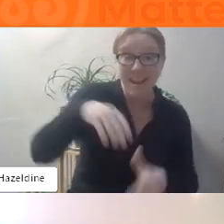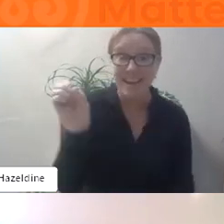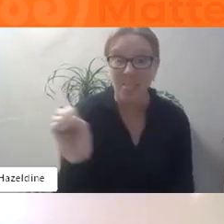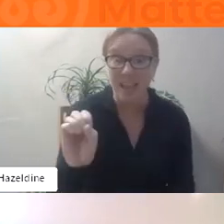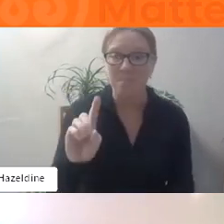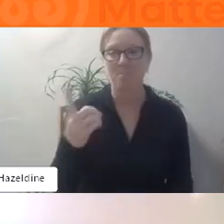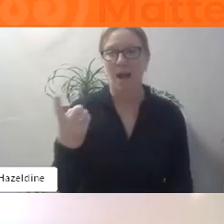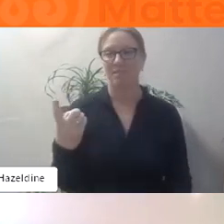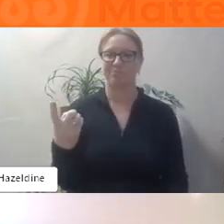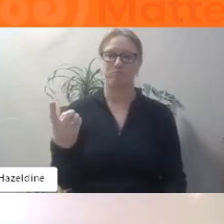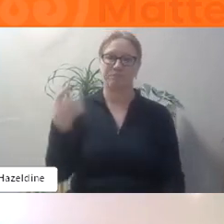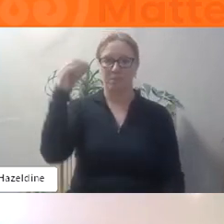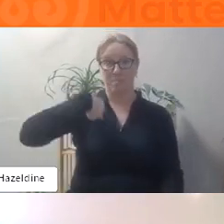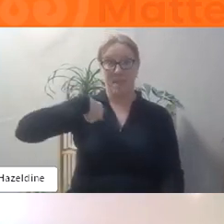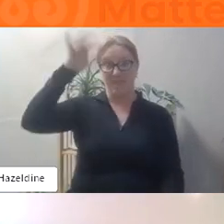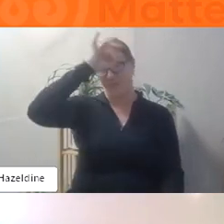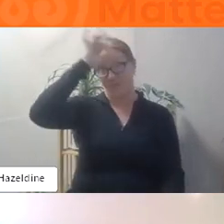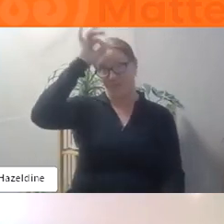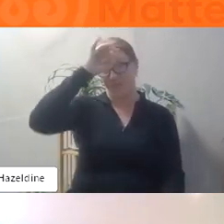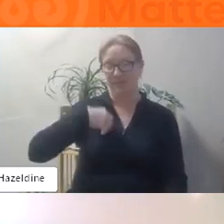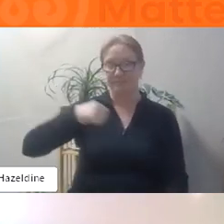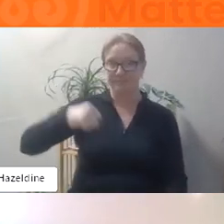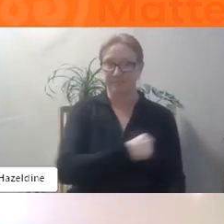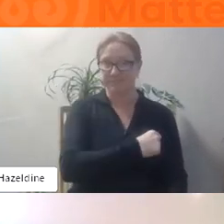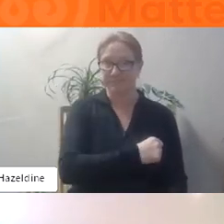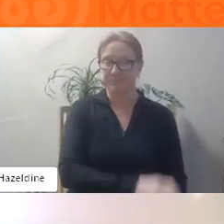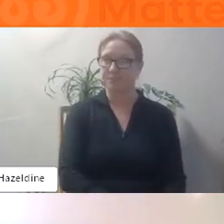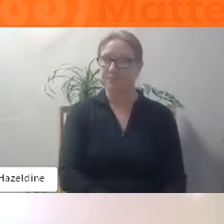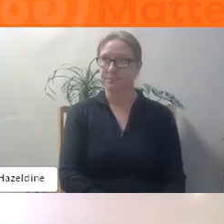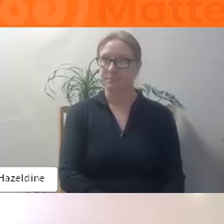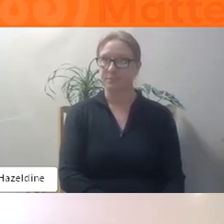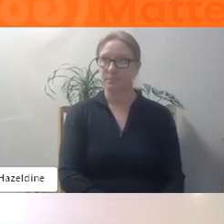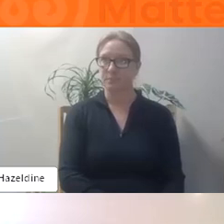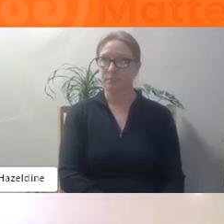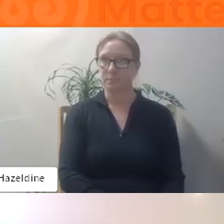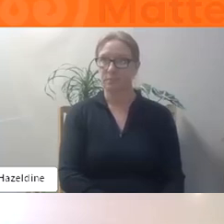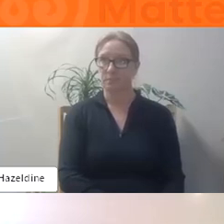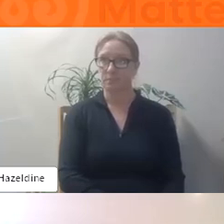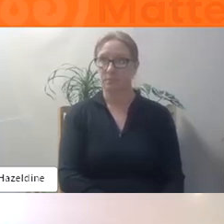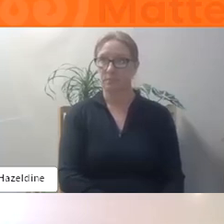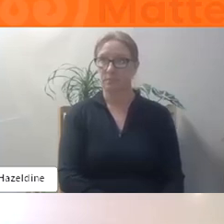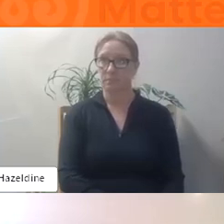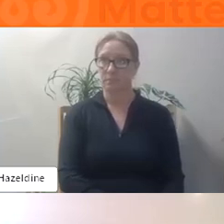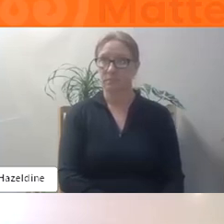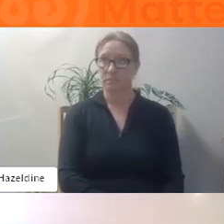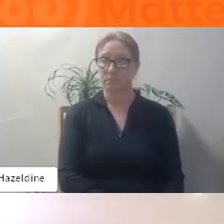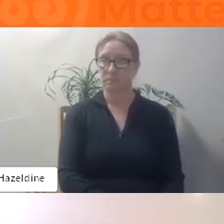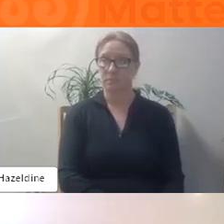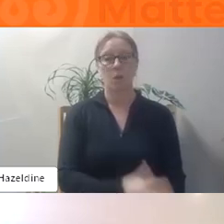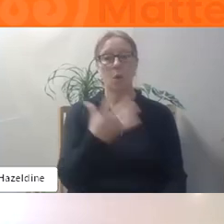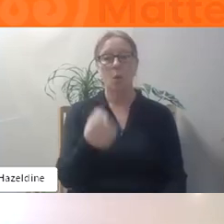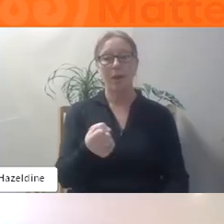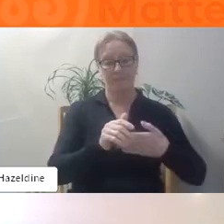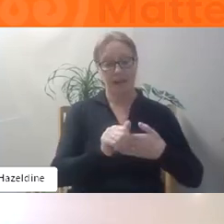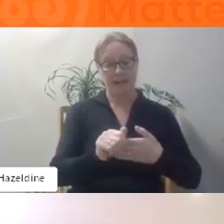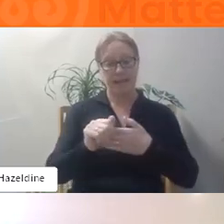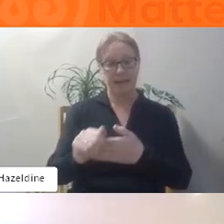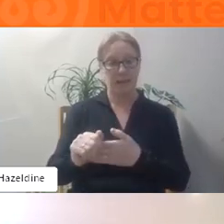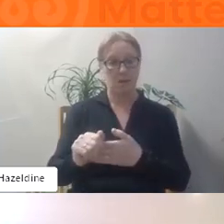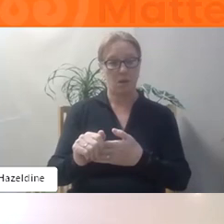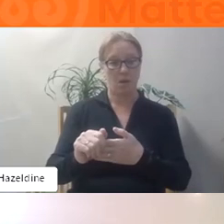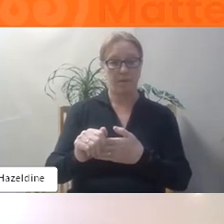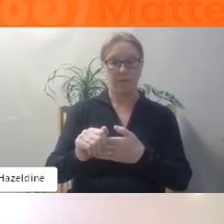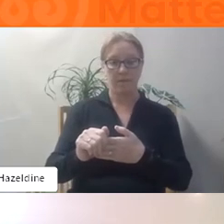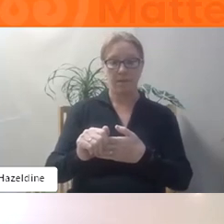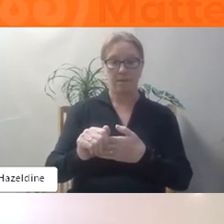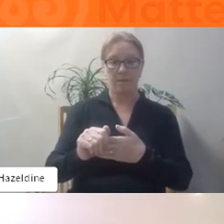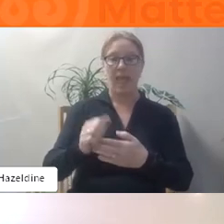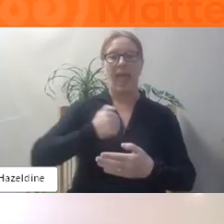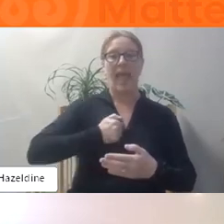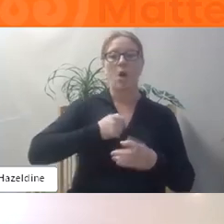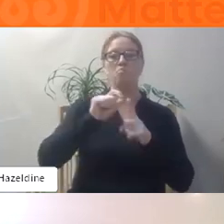me being naive. We have the leader of our Tua o te Pae project Geneva